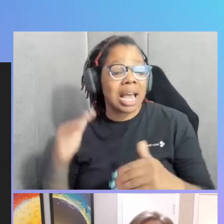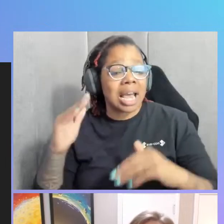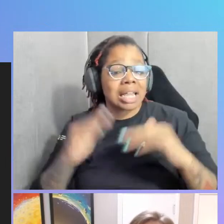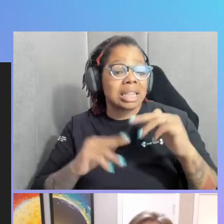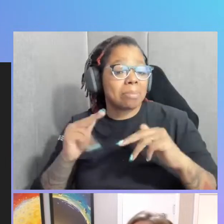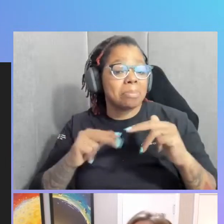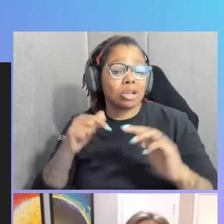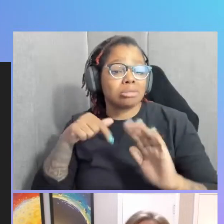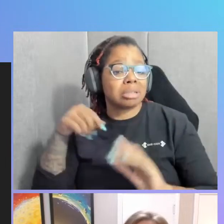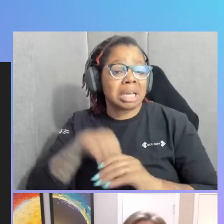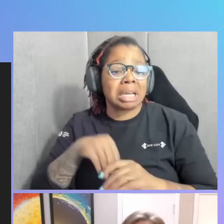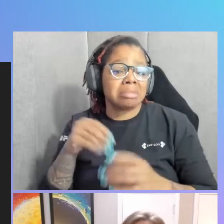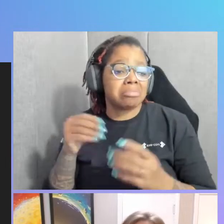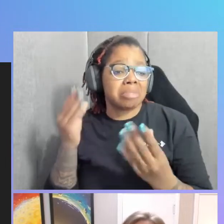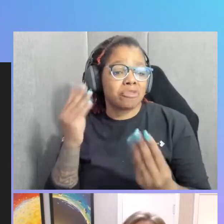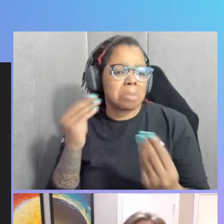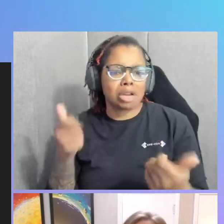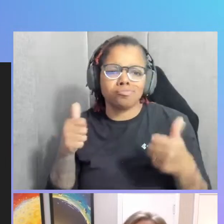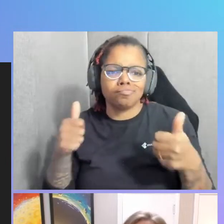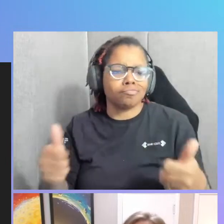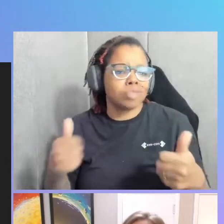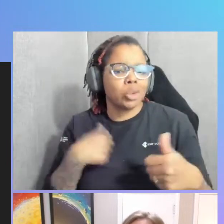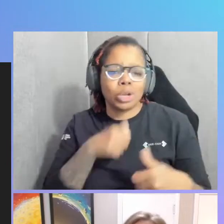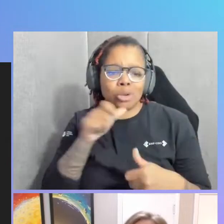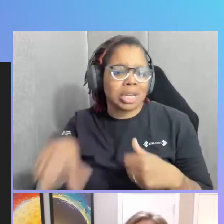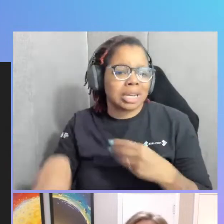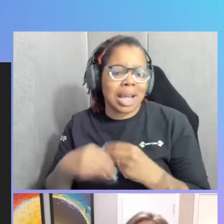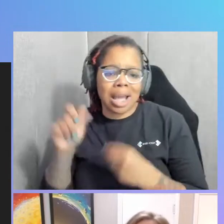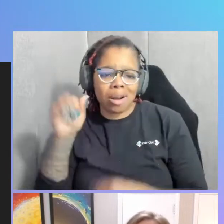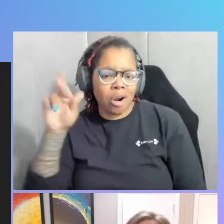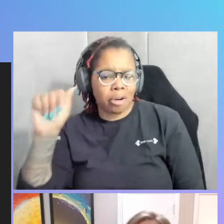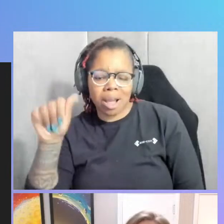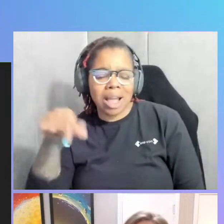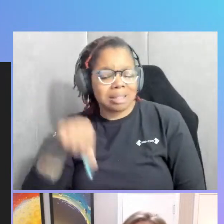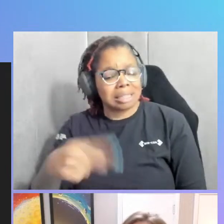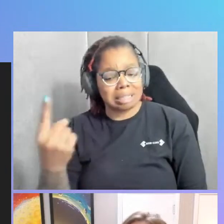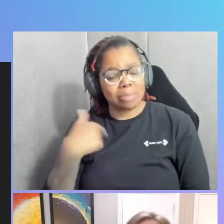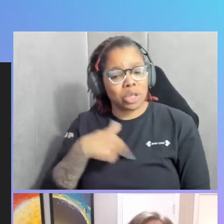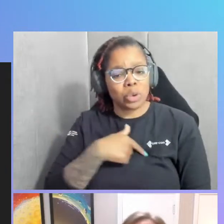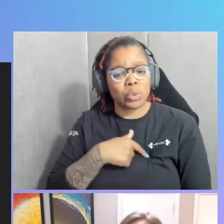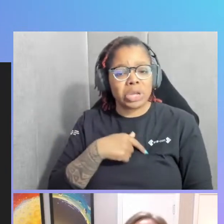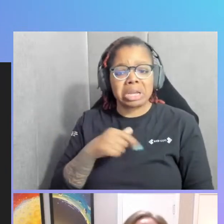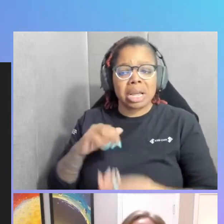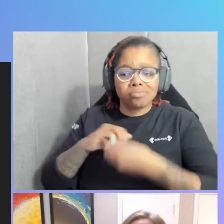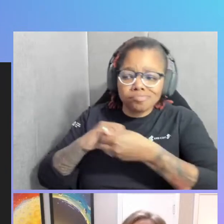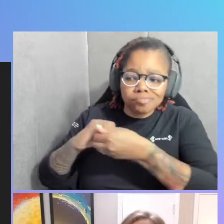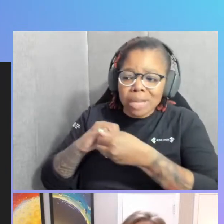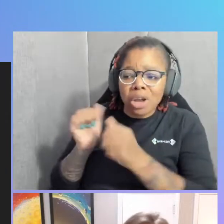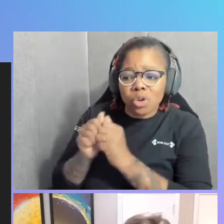context is sufficient and we don't need any Aria attributes. This is something that we can